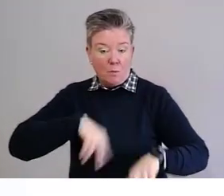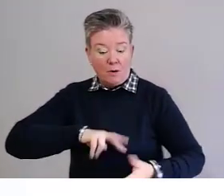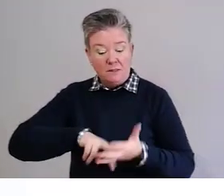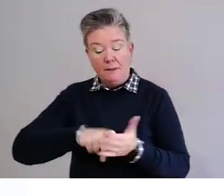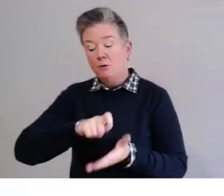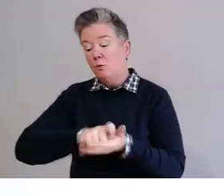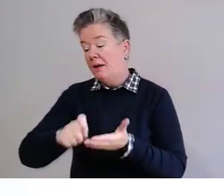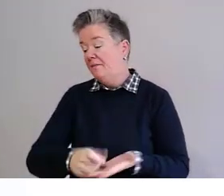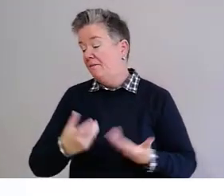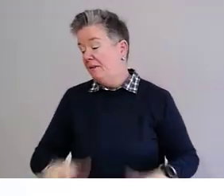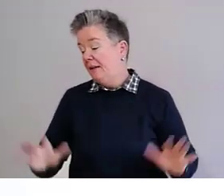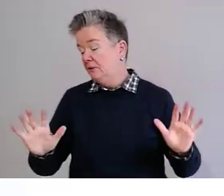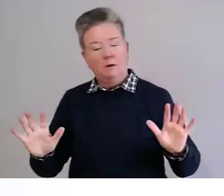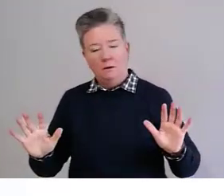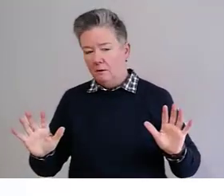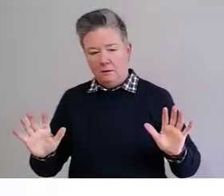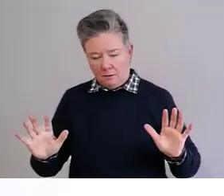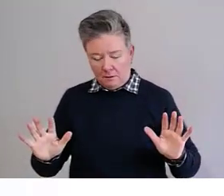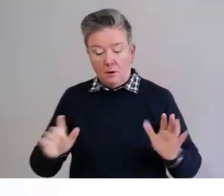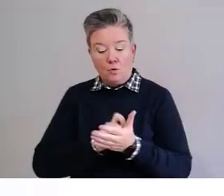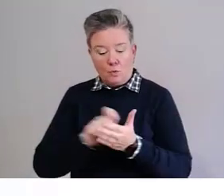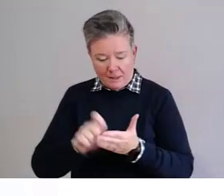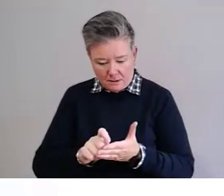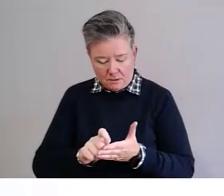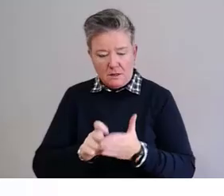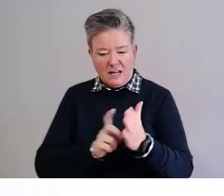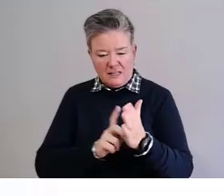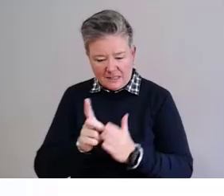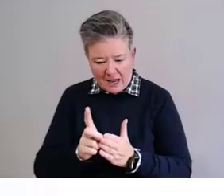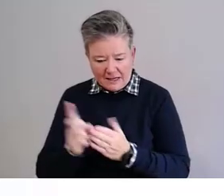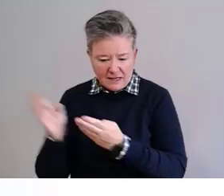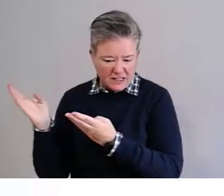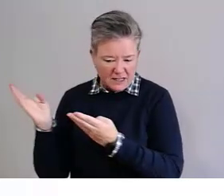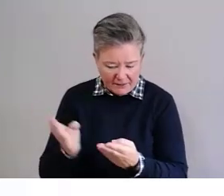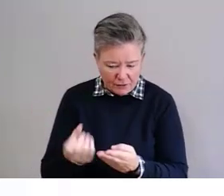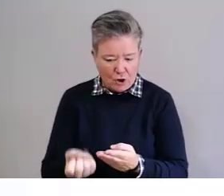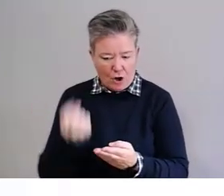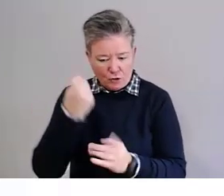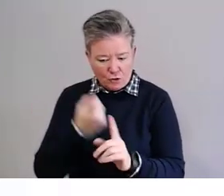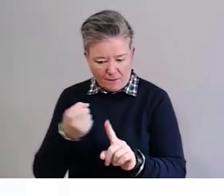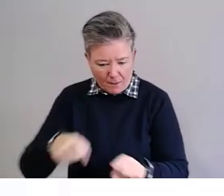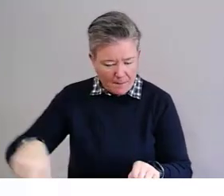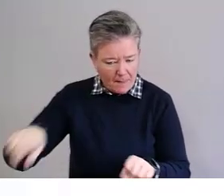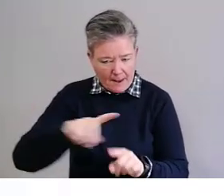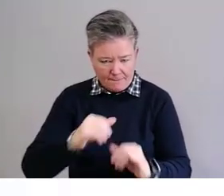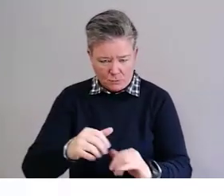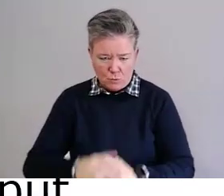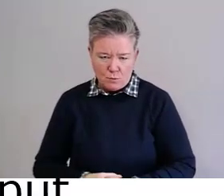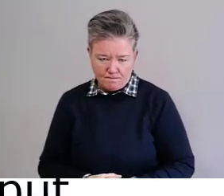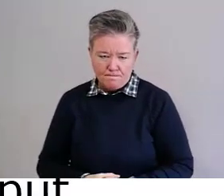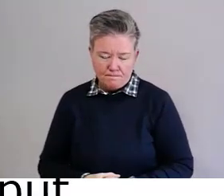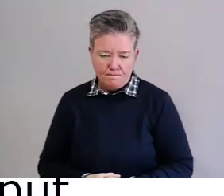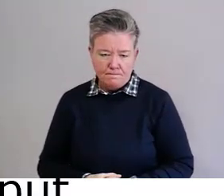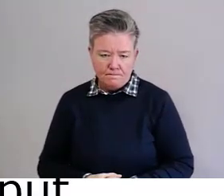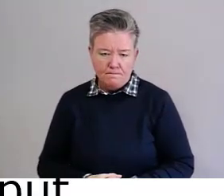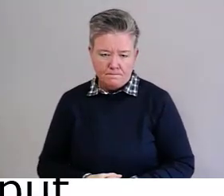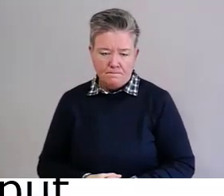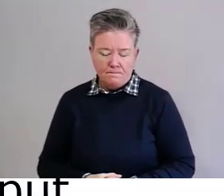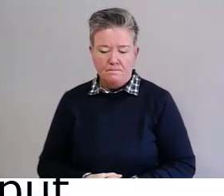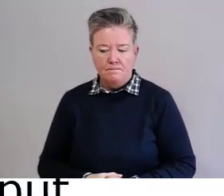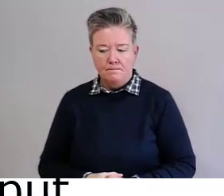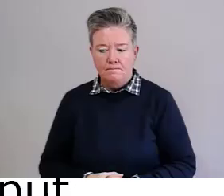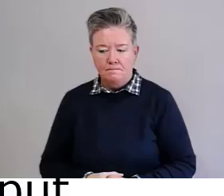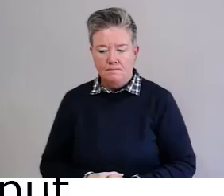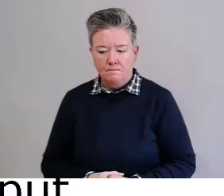they are designed, delivered, and understood.